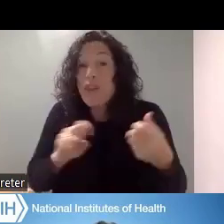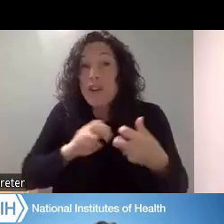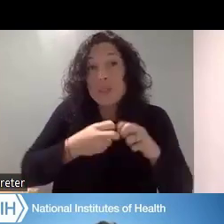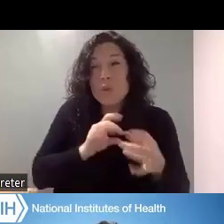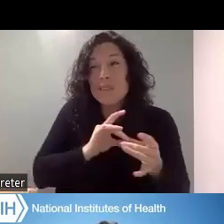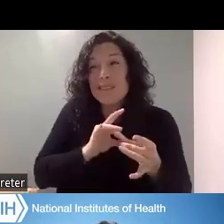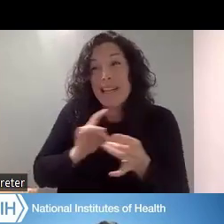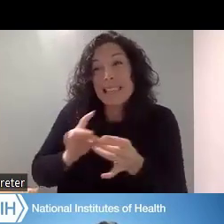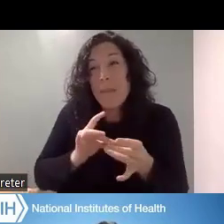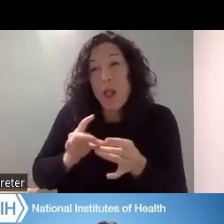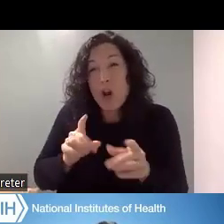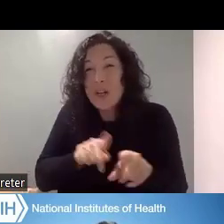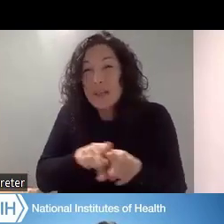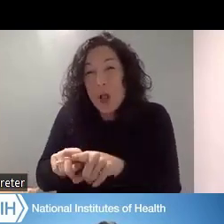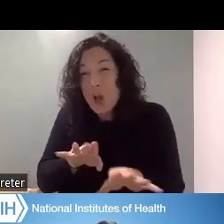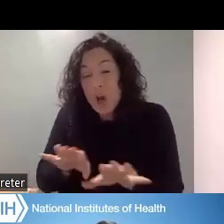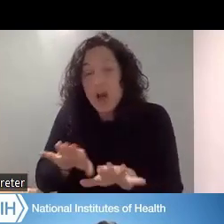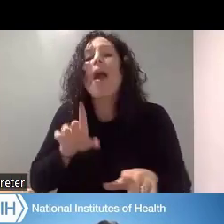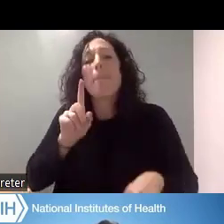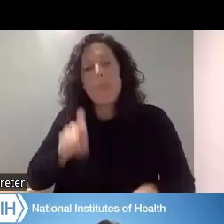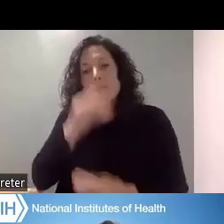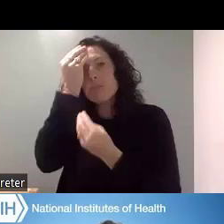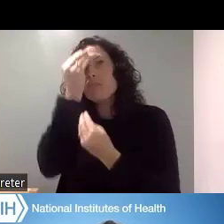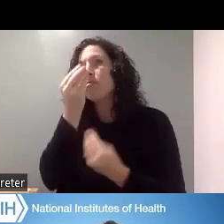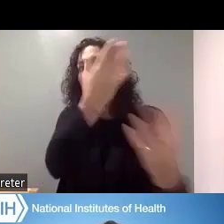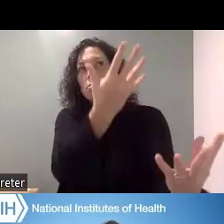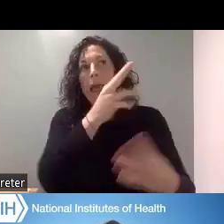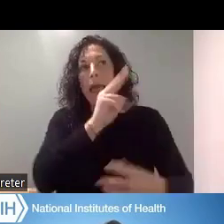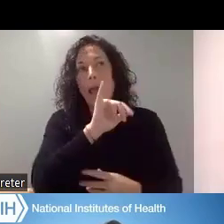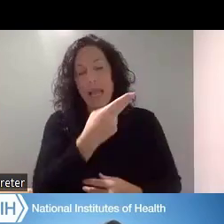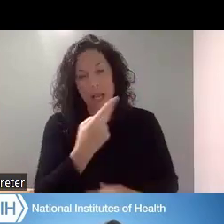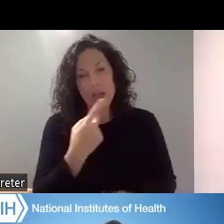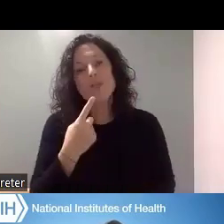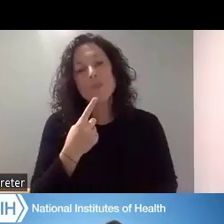you're required to notify NIH of that, as well, as part of this prior approval process.